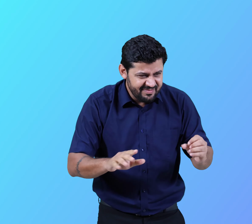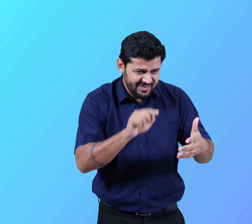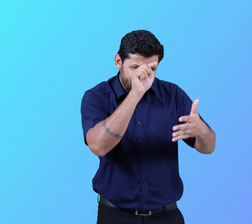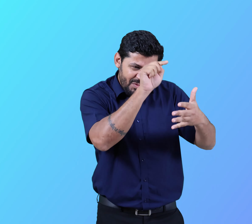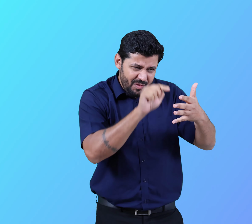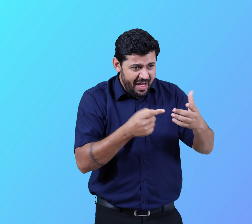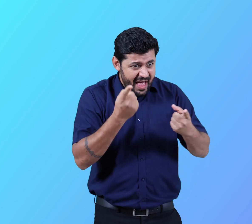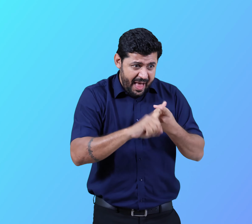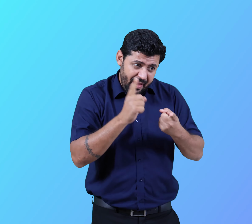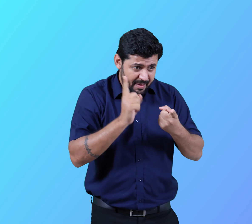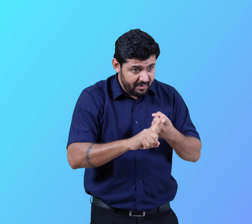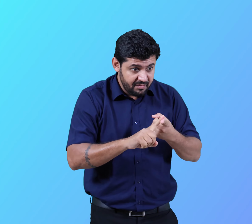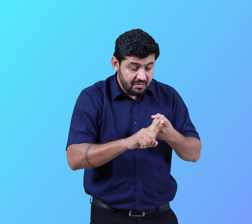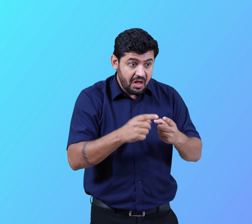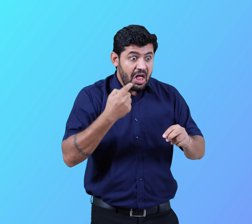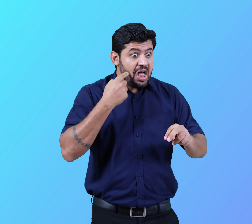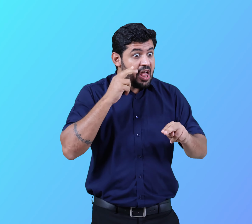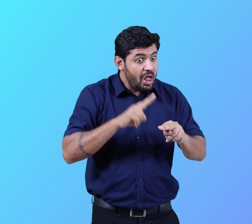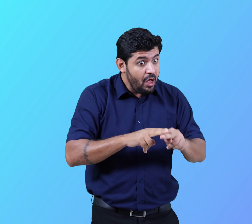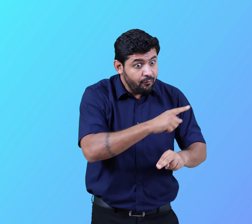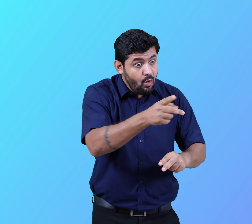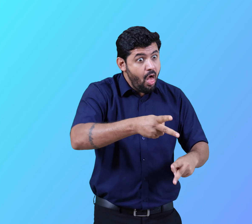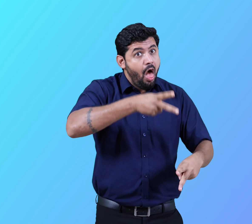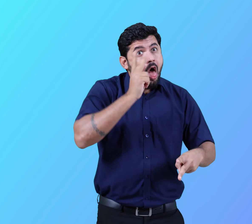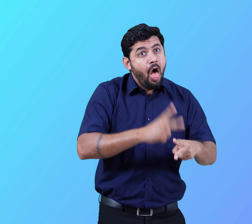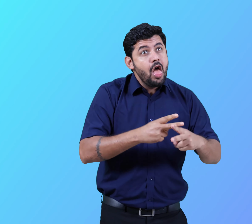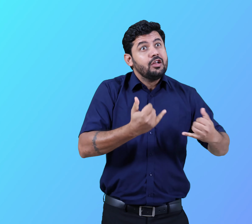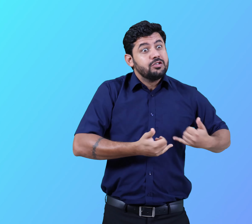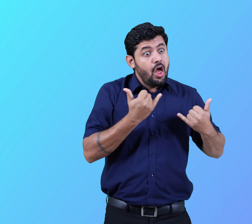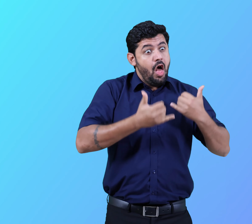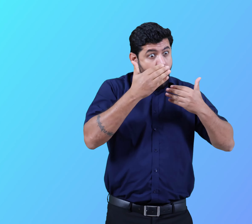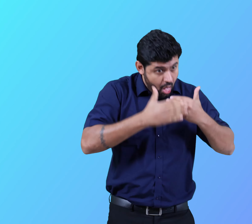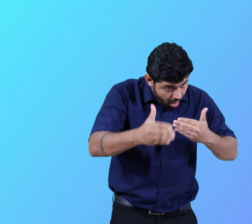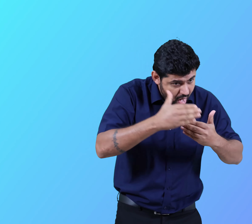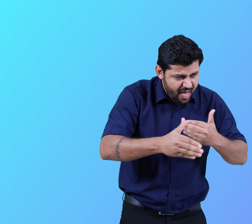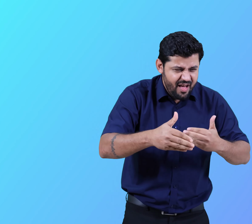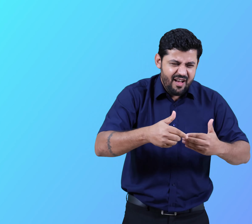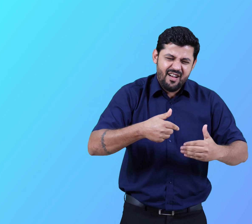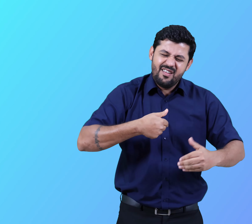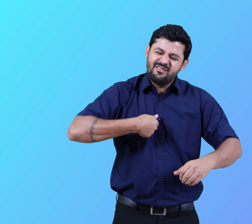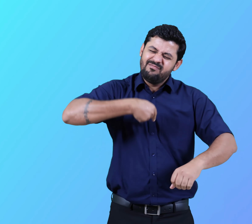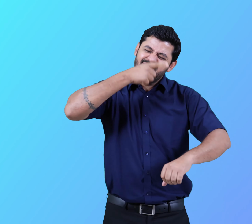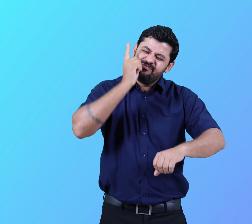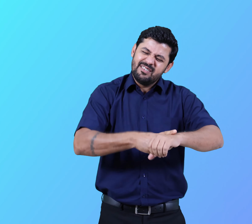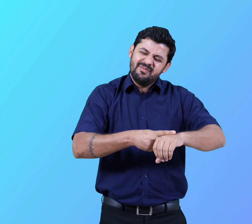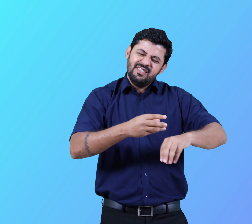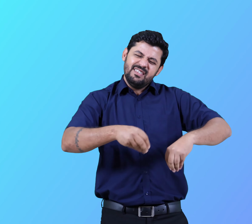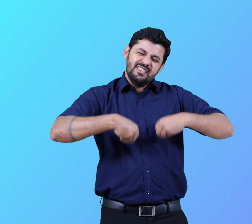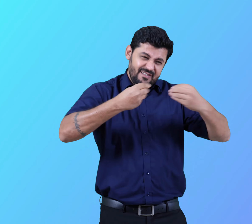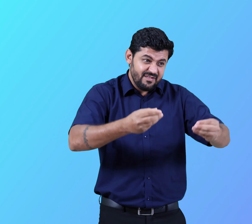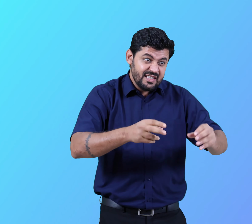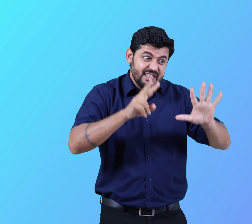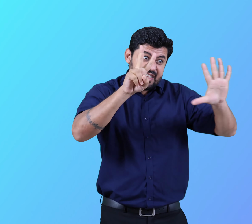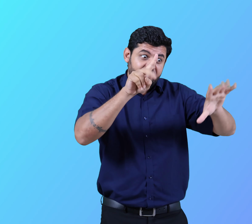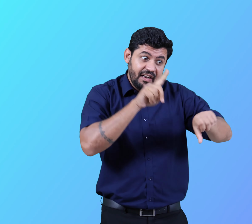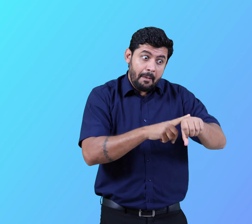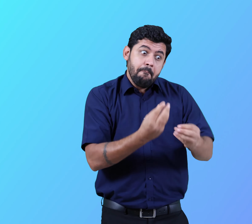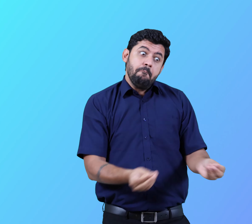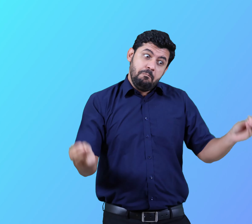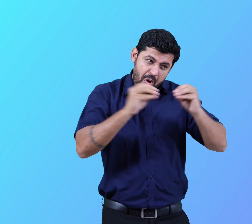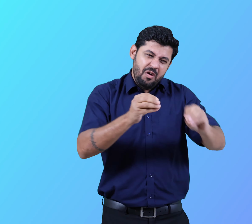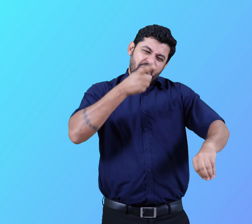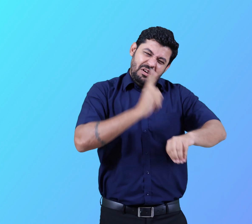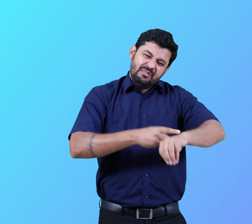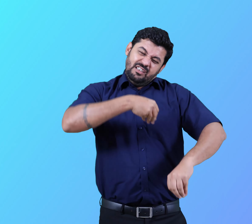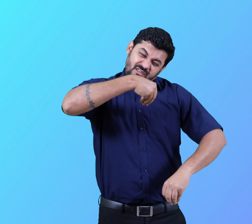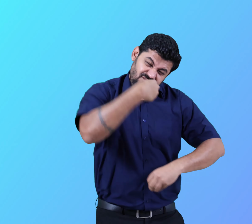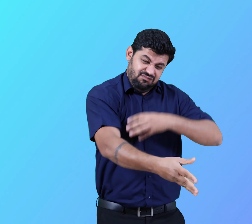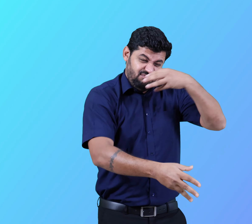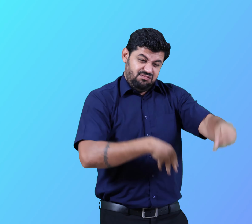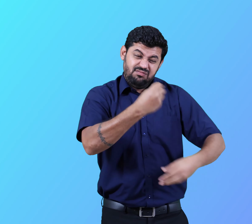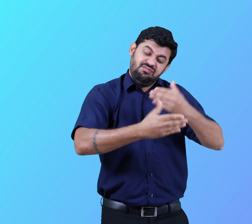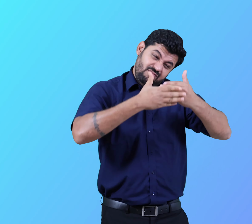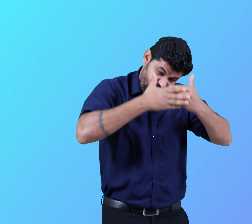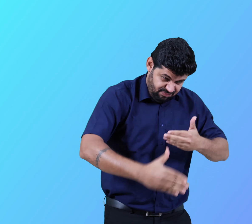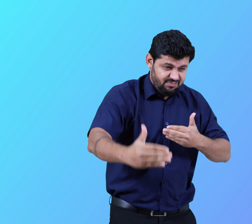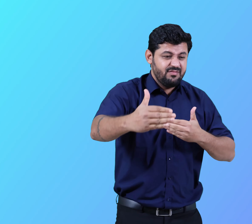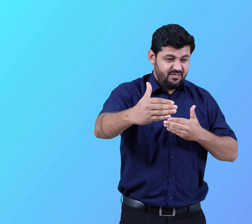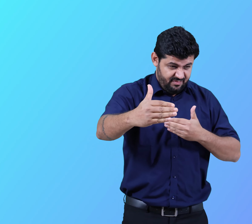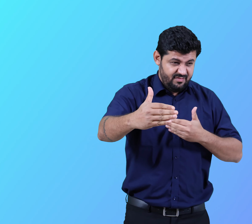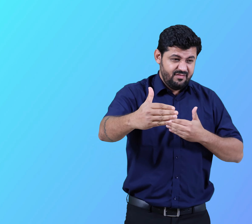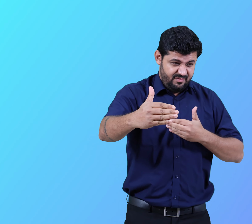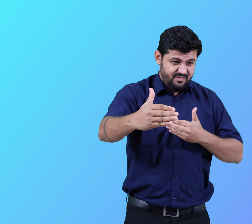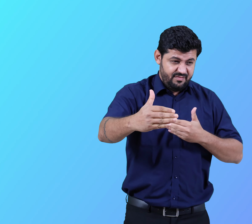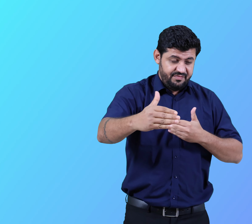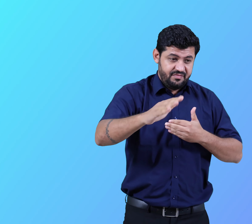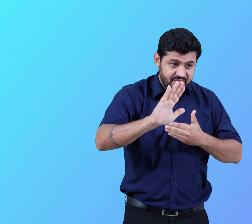“After these things, if you still don’t obey me, I will punish you seven times more for your sins.